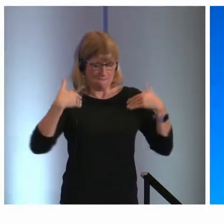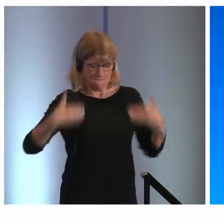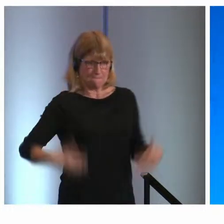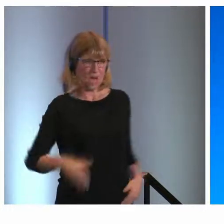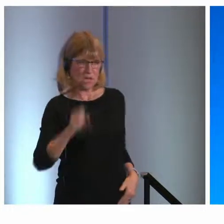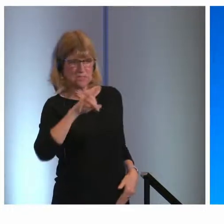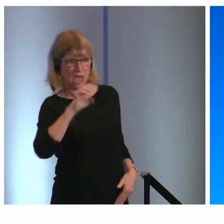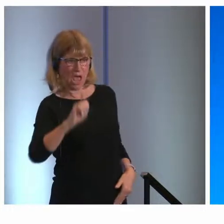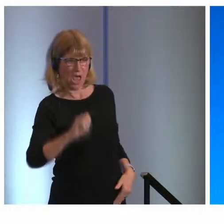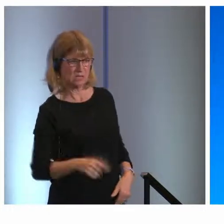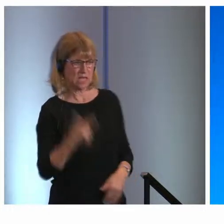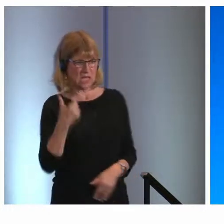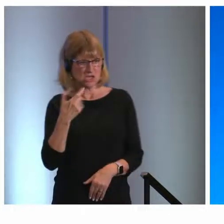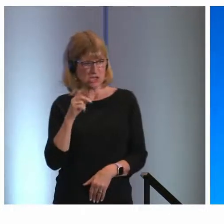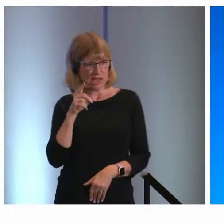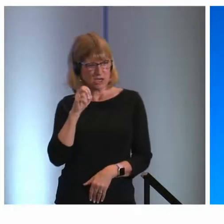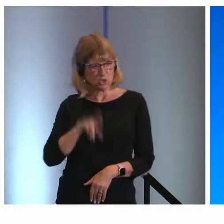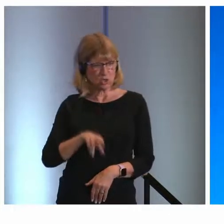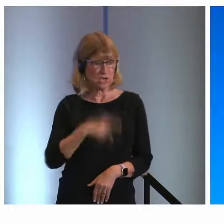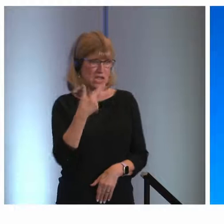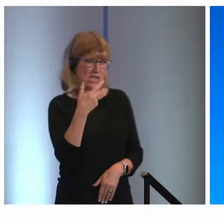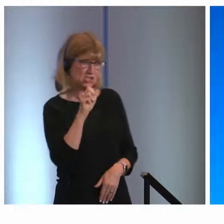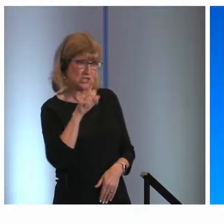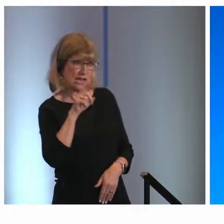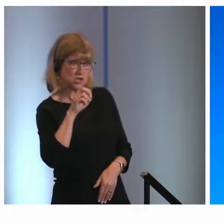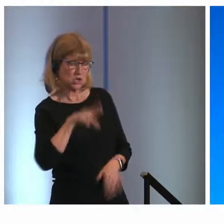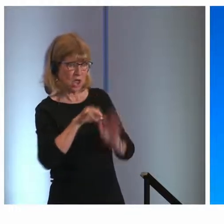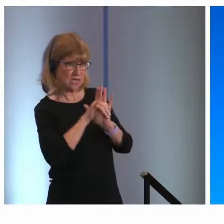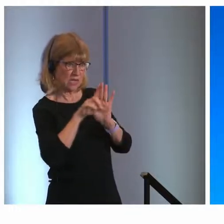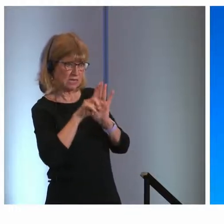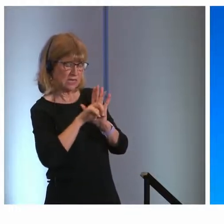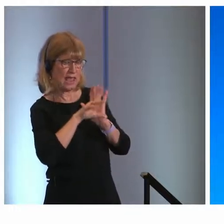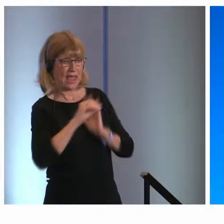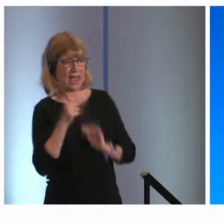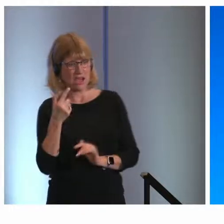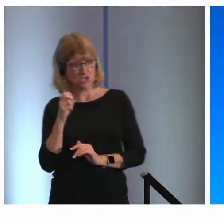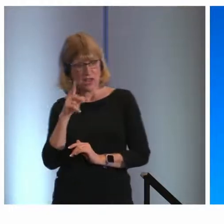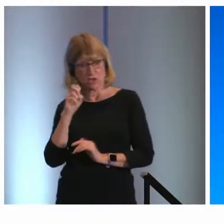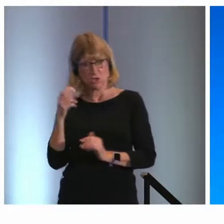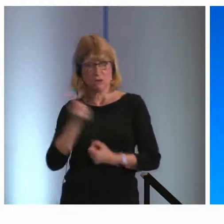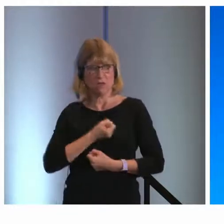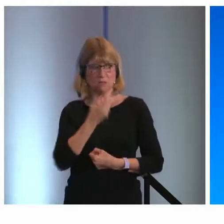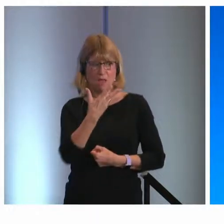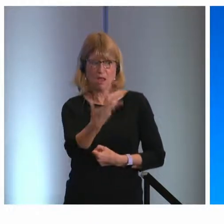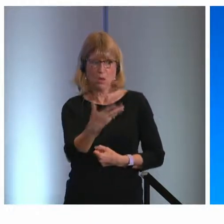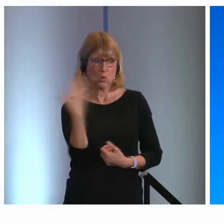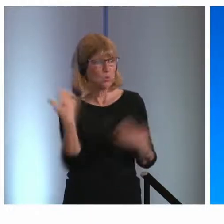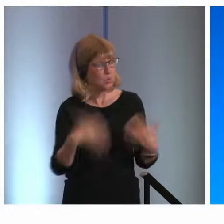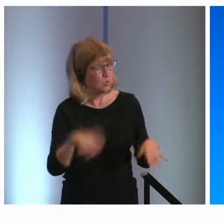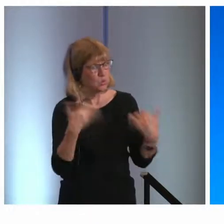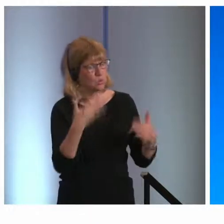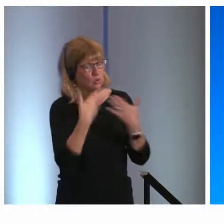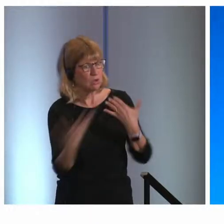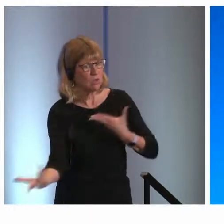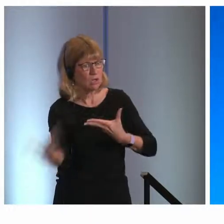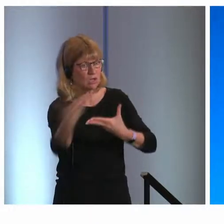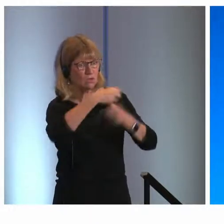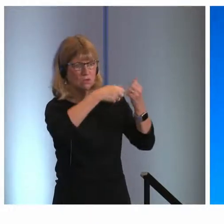Tari Hartman Squire: Ding